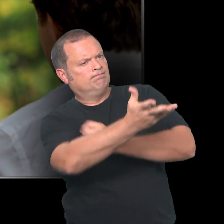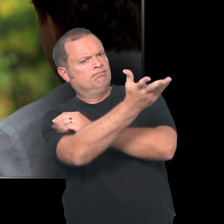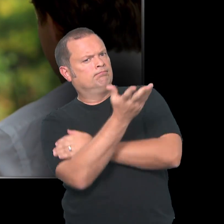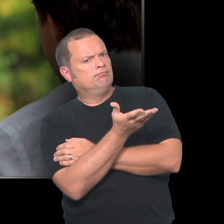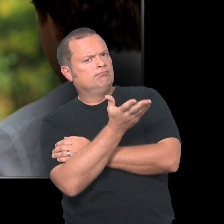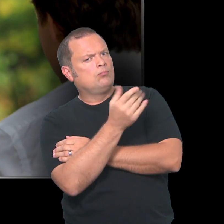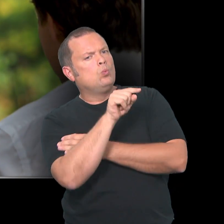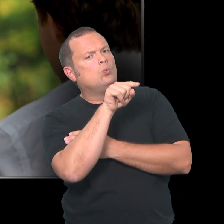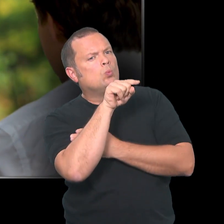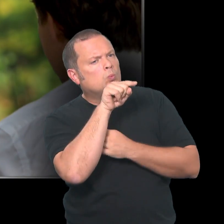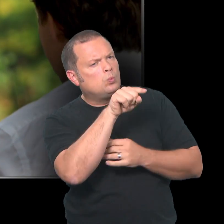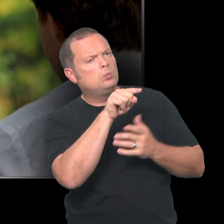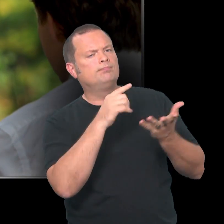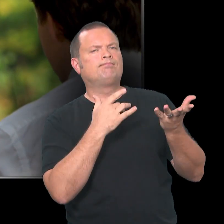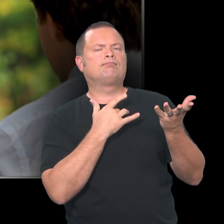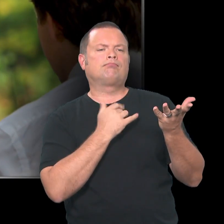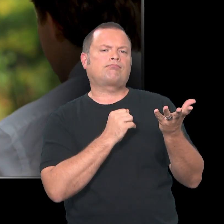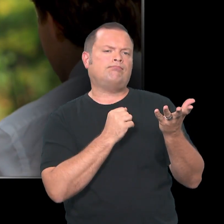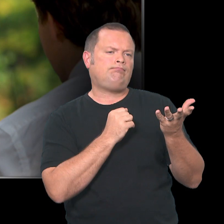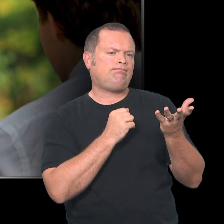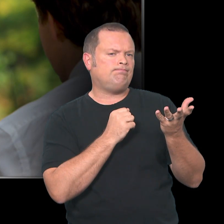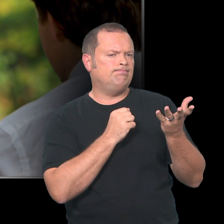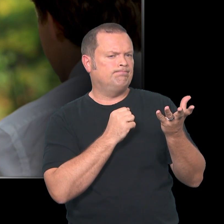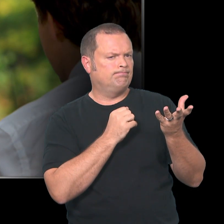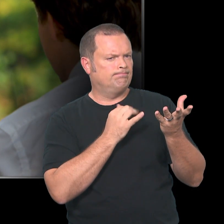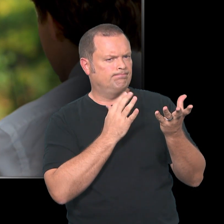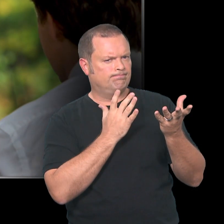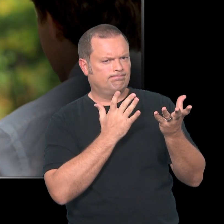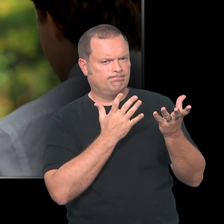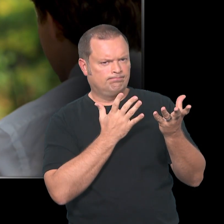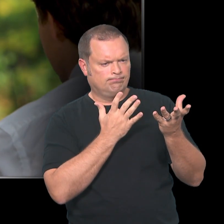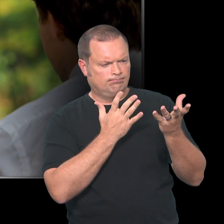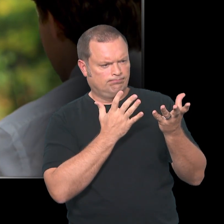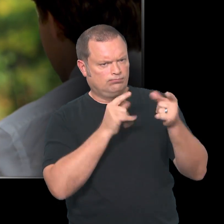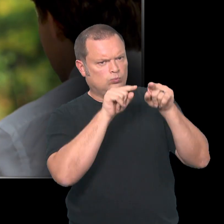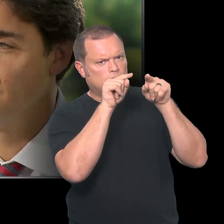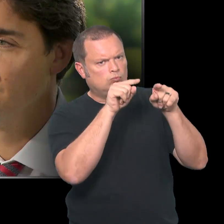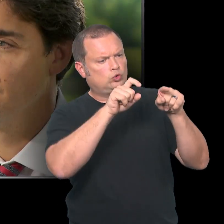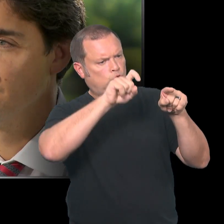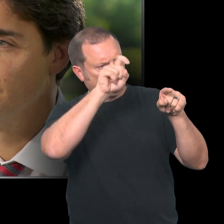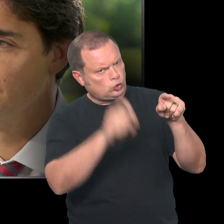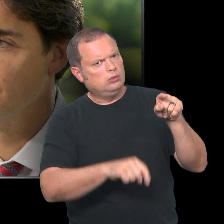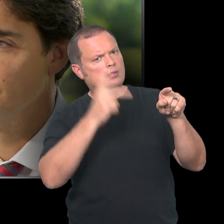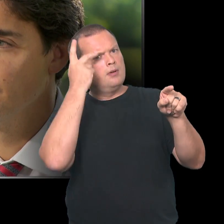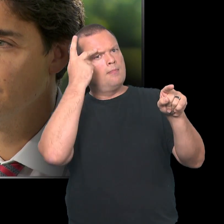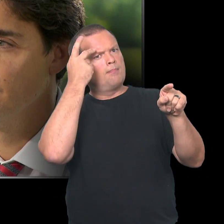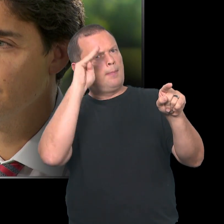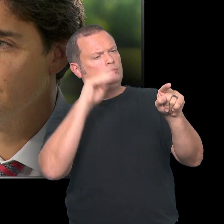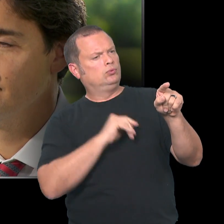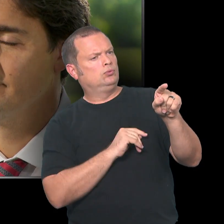What is it about you that you feel